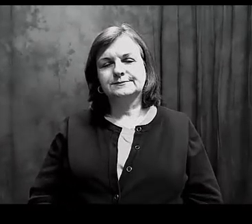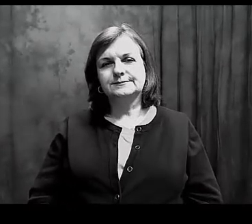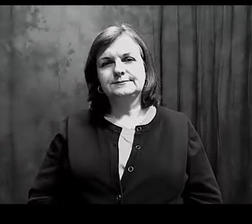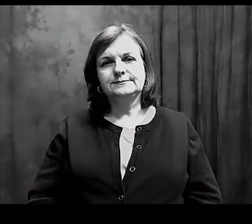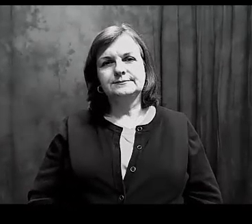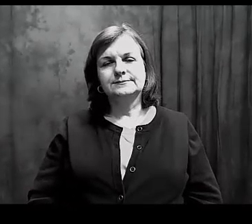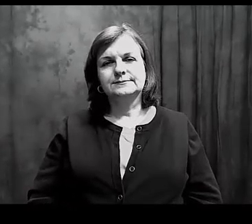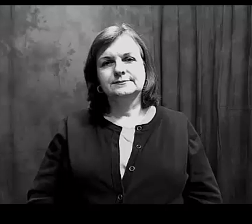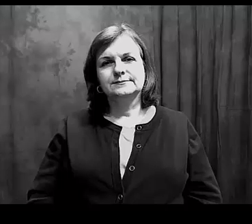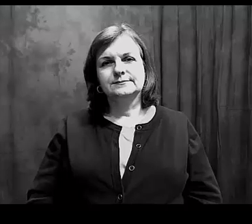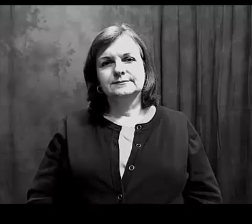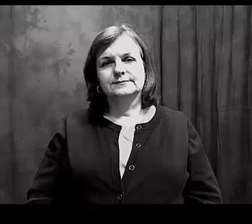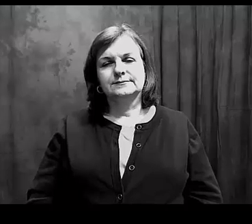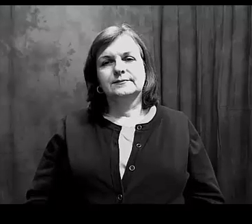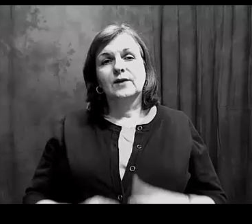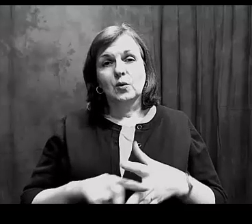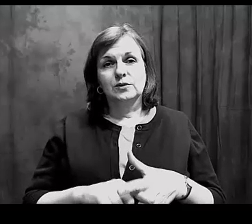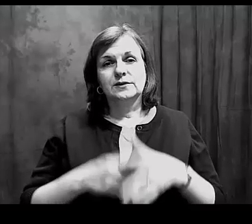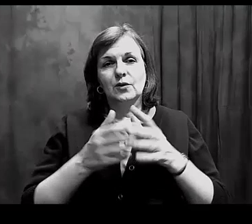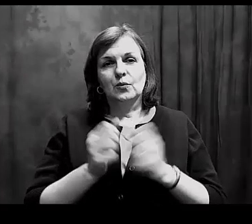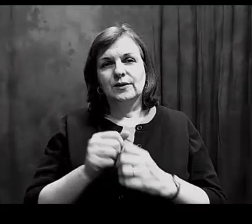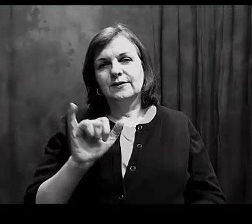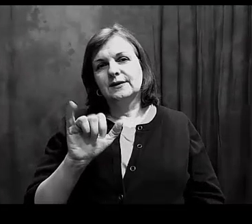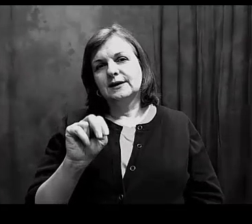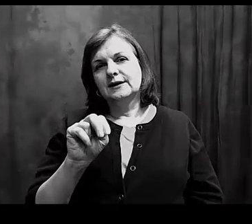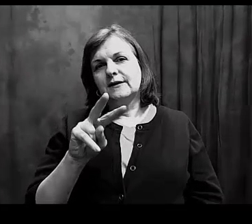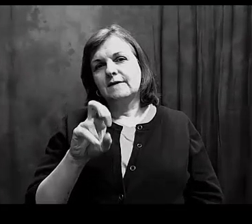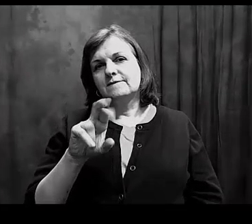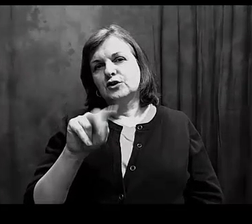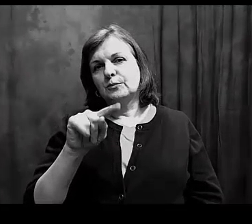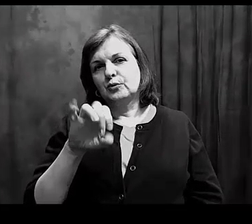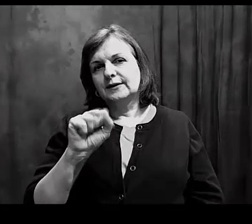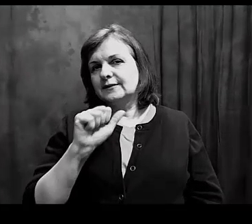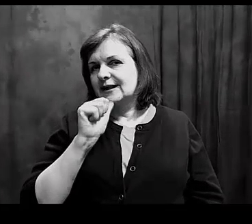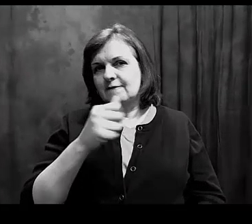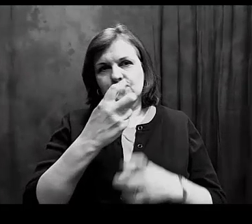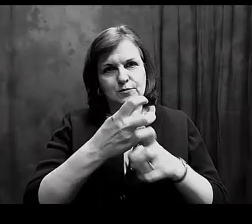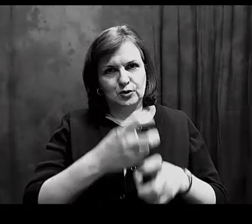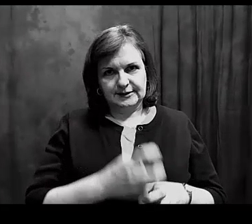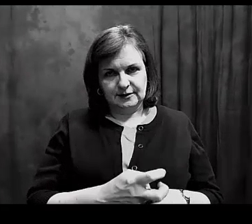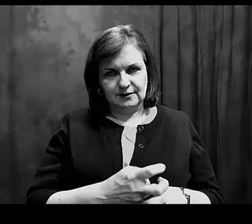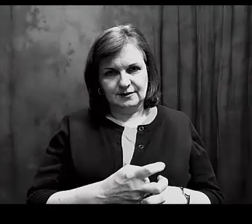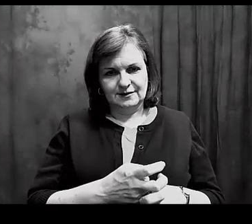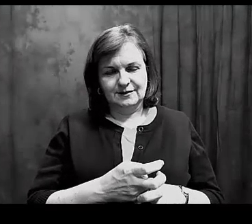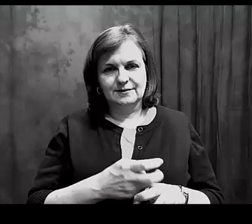so we'll start eventually our discussion with invertebrates this is one that always strikes